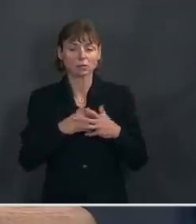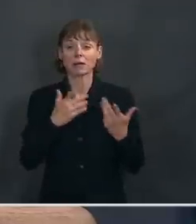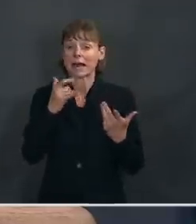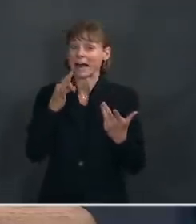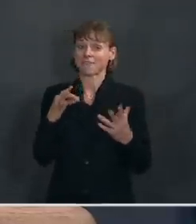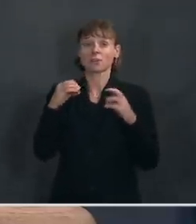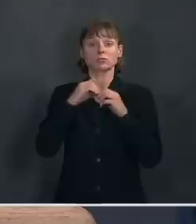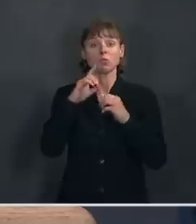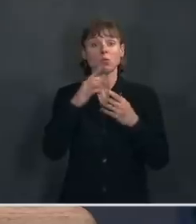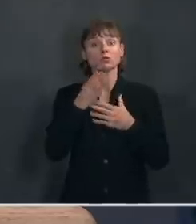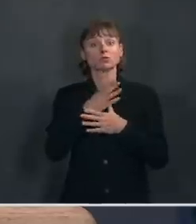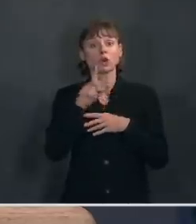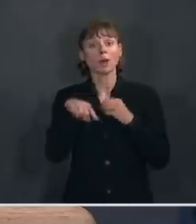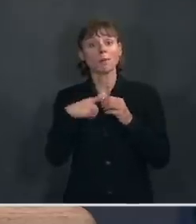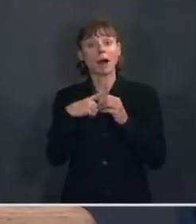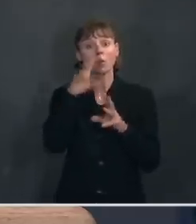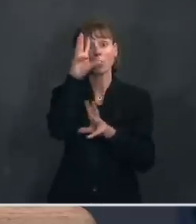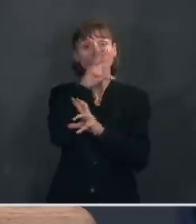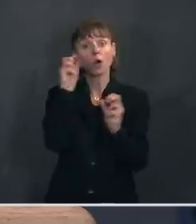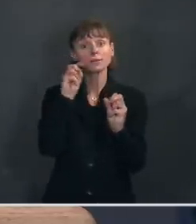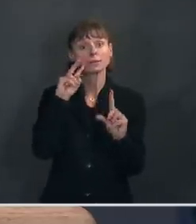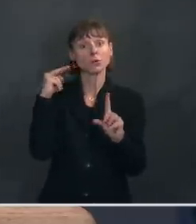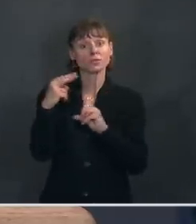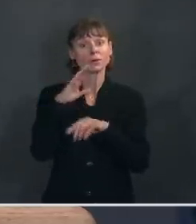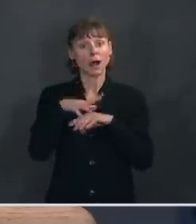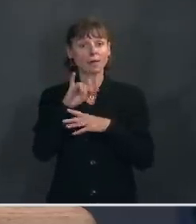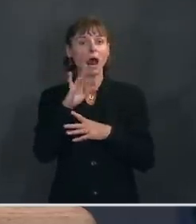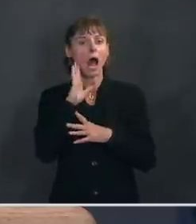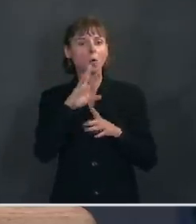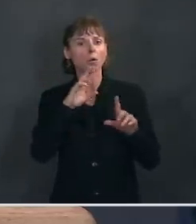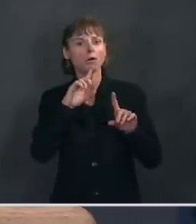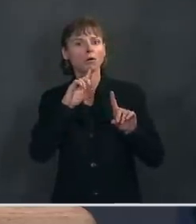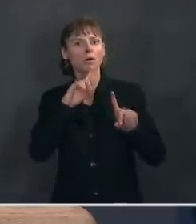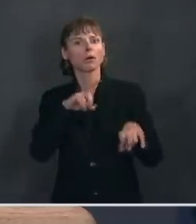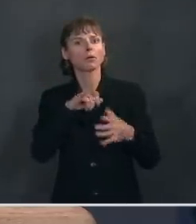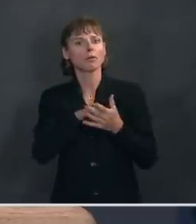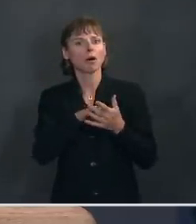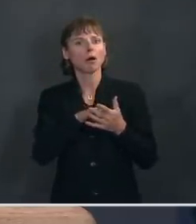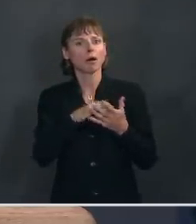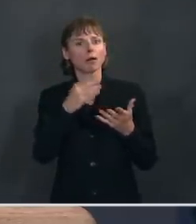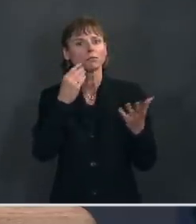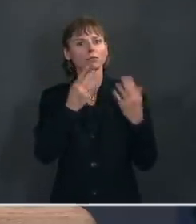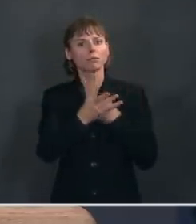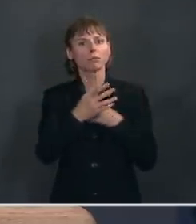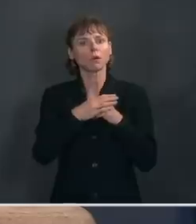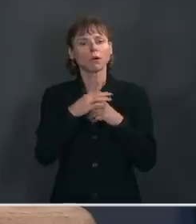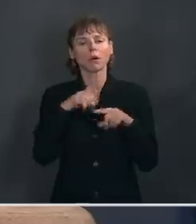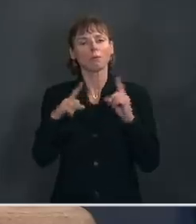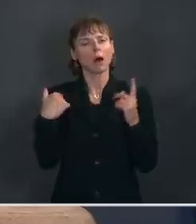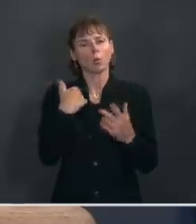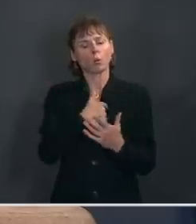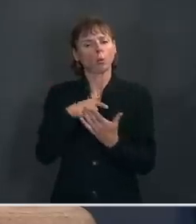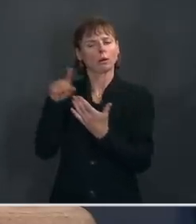on the President's point of view on it, I'm happy to get back to you on that. Certainly, we would condemn that desecration